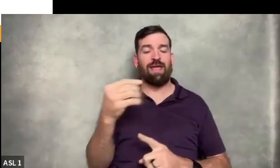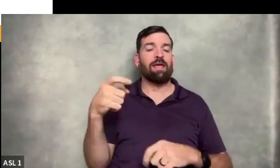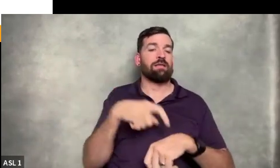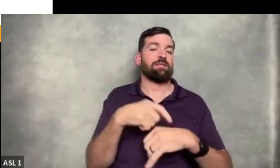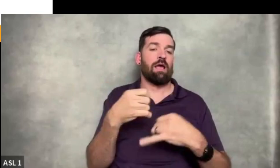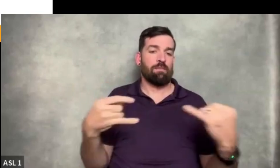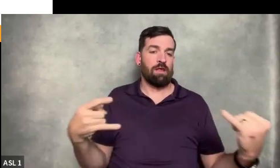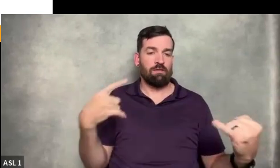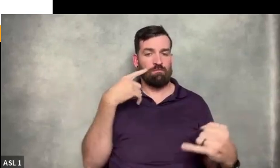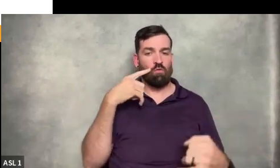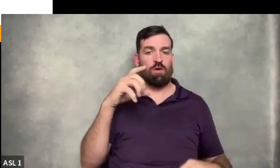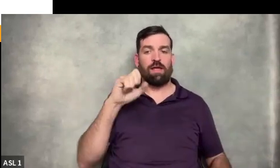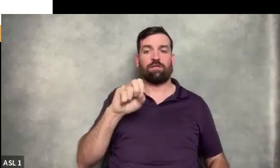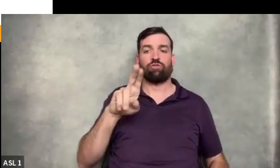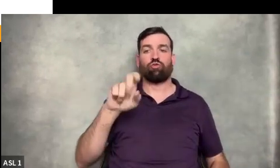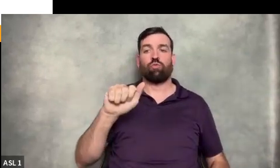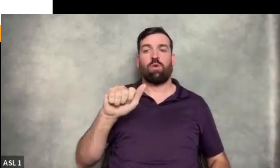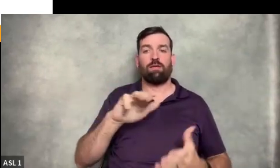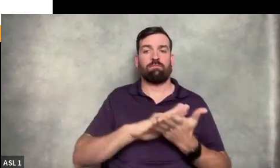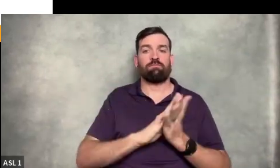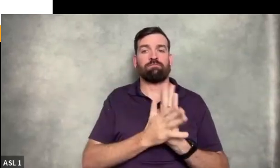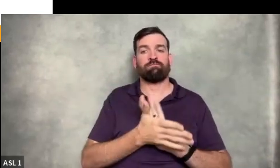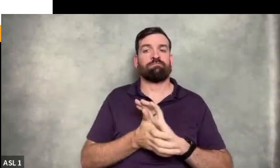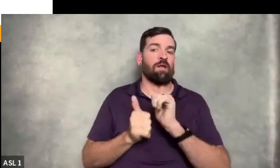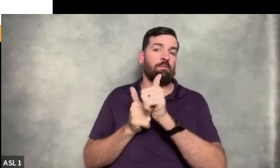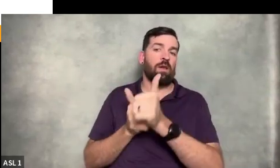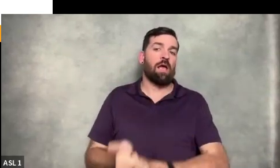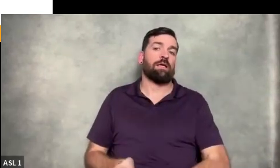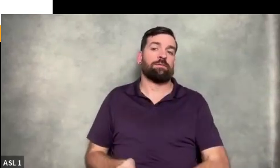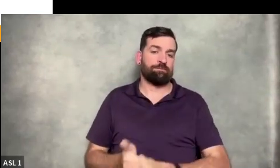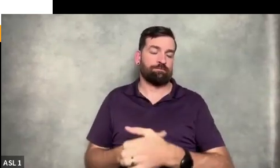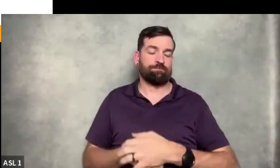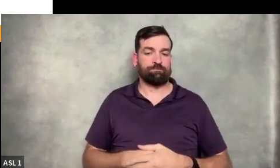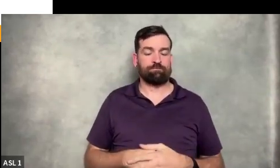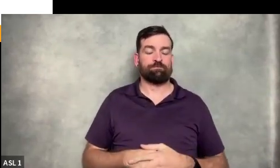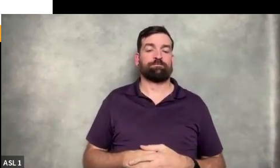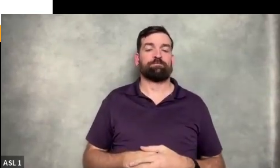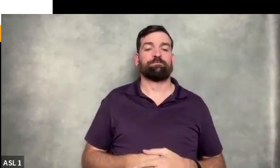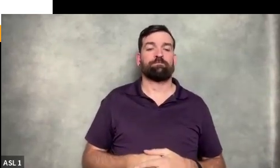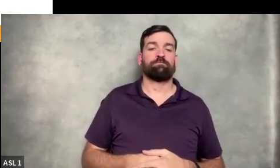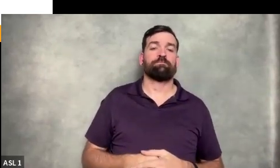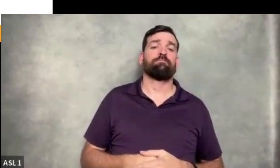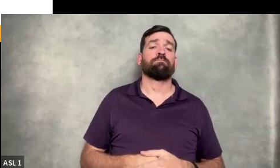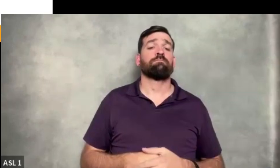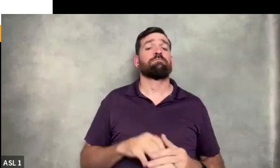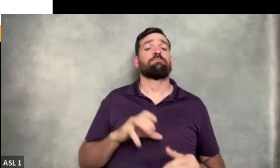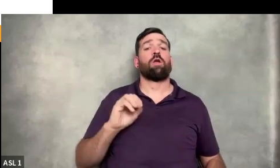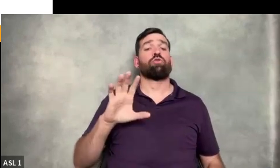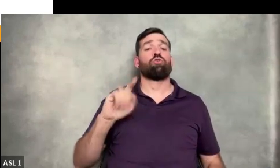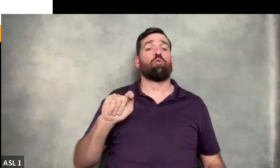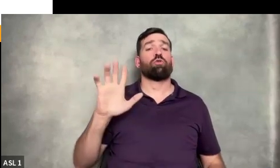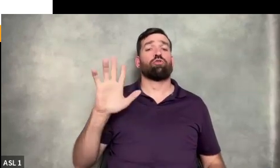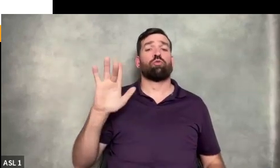SUA to come into compliance with the applicable requirements. Now October 25th is a long way off,